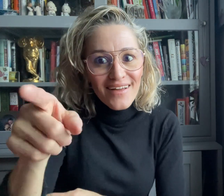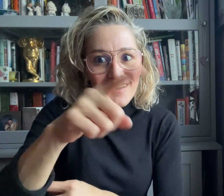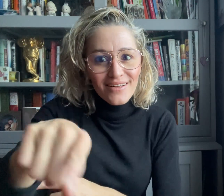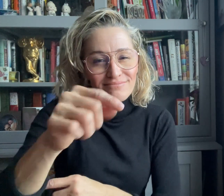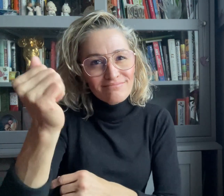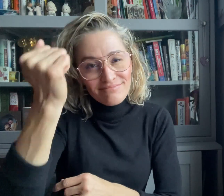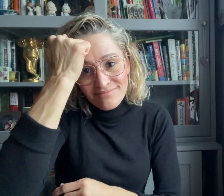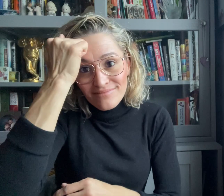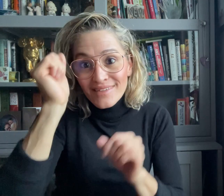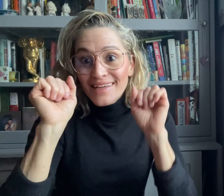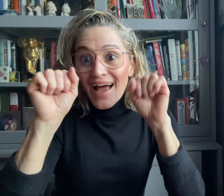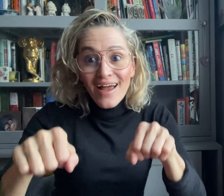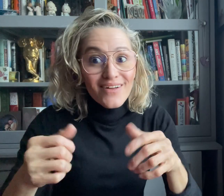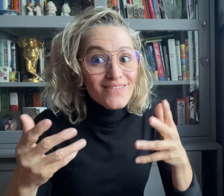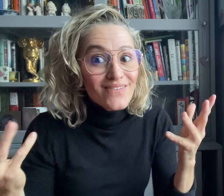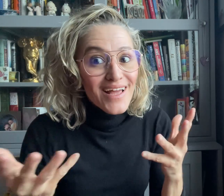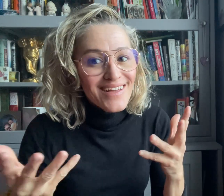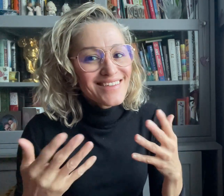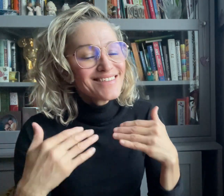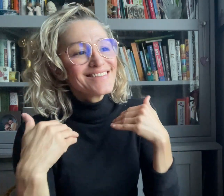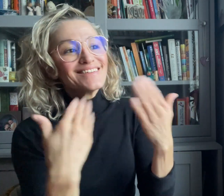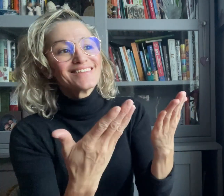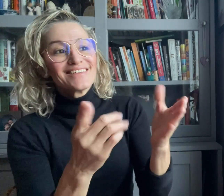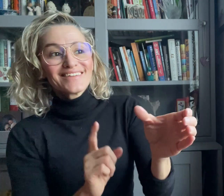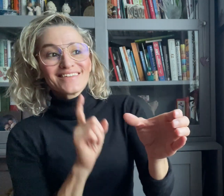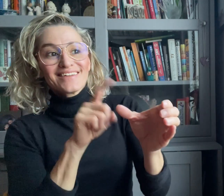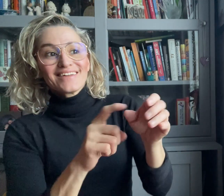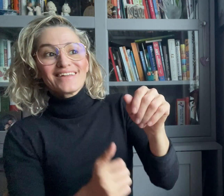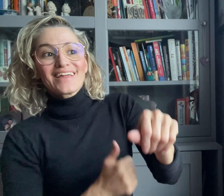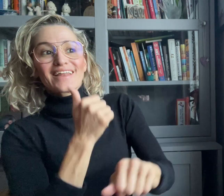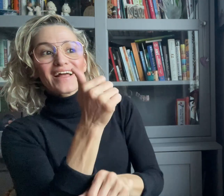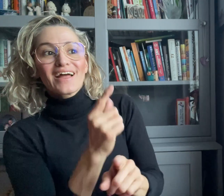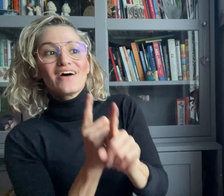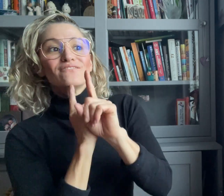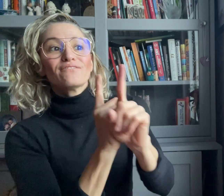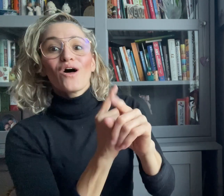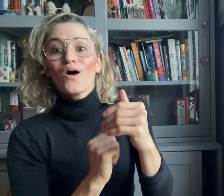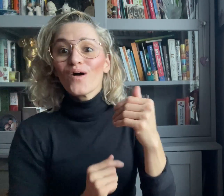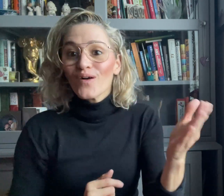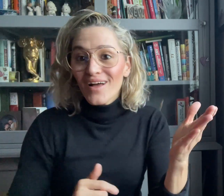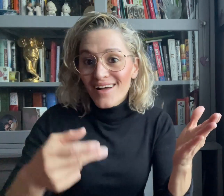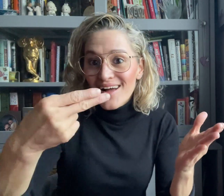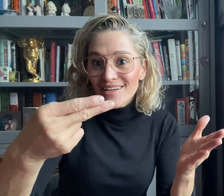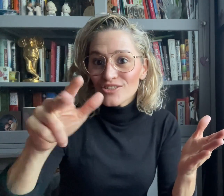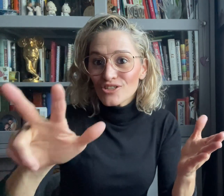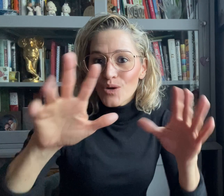Don’t forget to subscribe, like, and follow